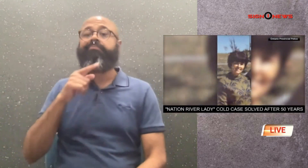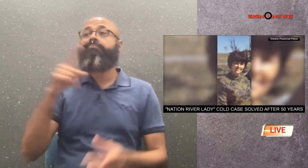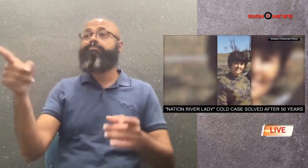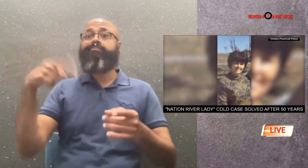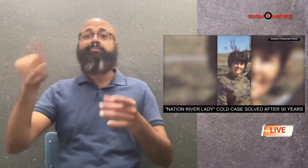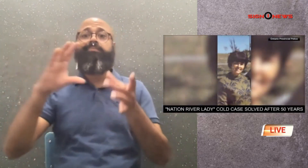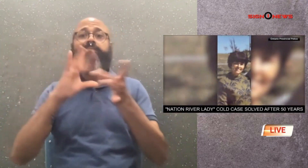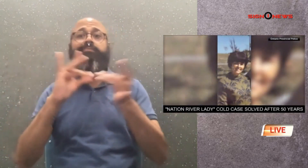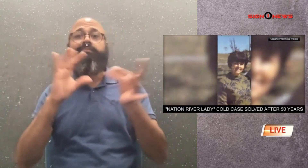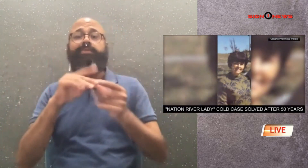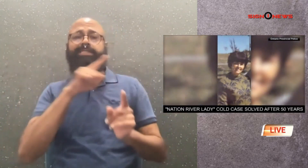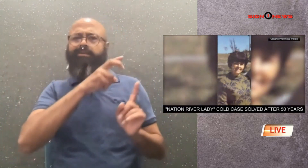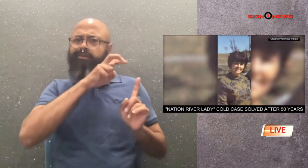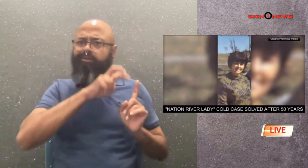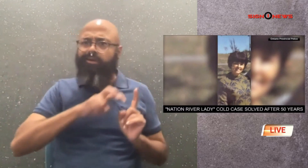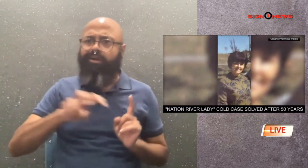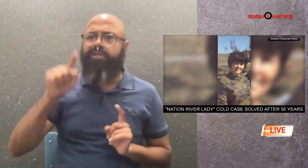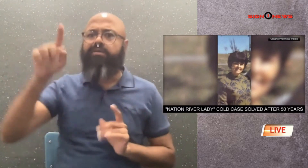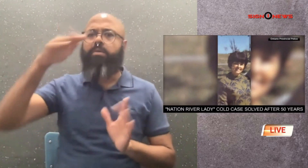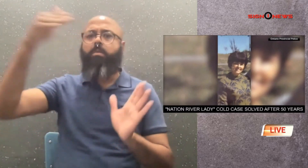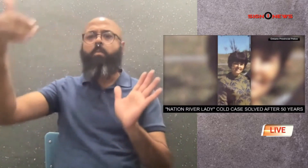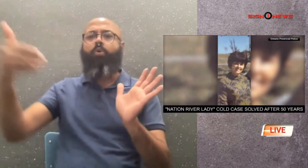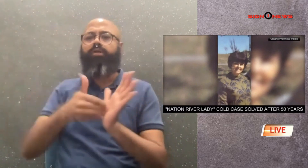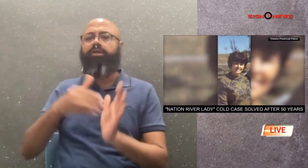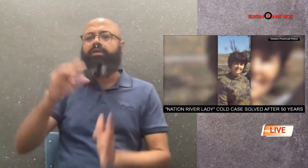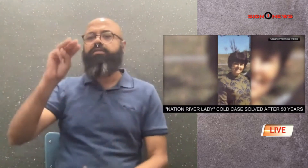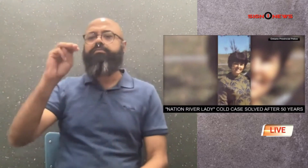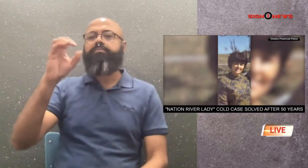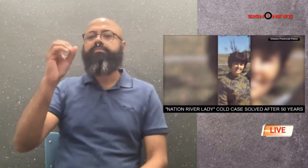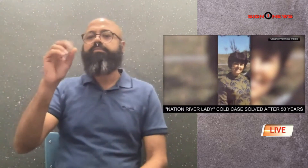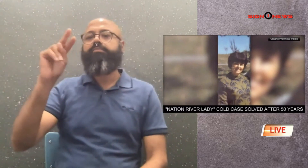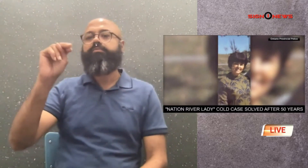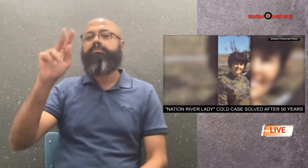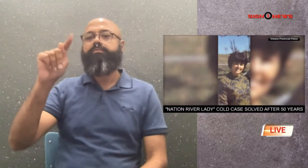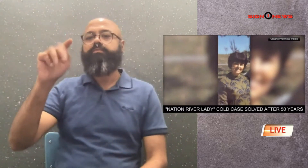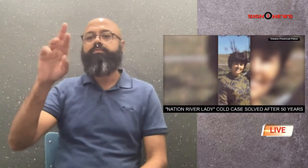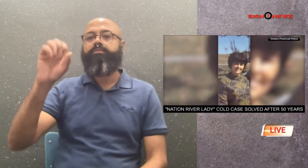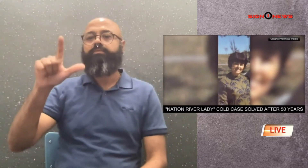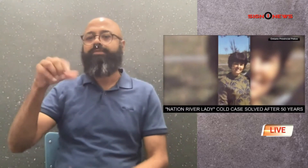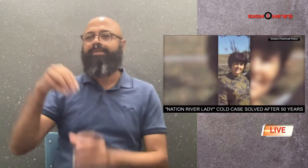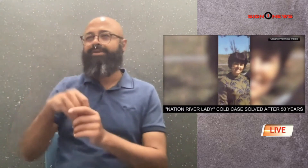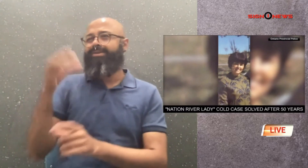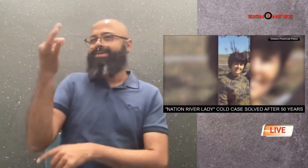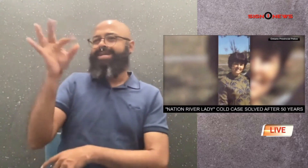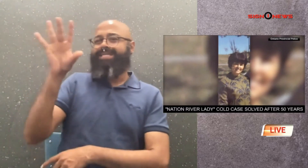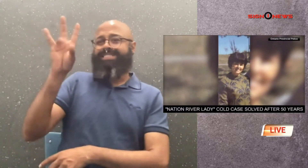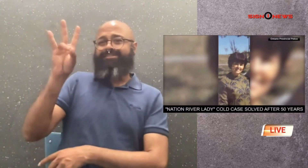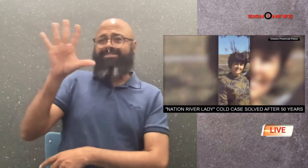her family in Tennessee said she traveled to Montreal in 1975, but never returned home